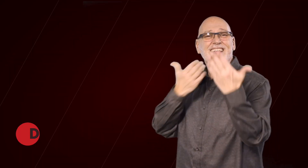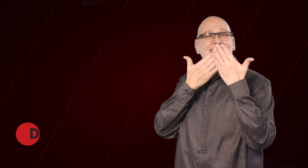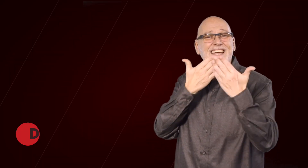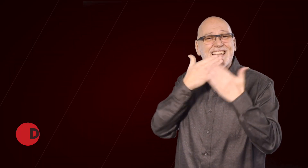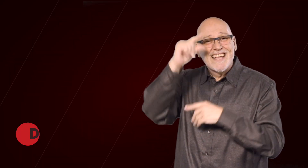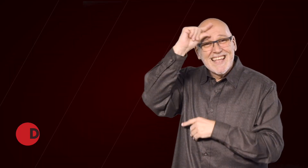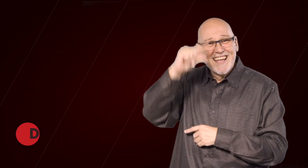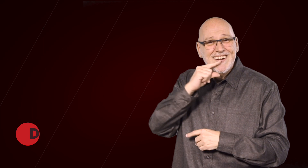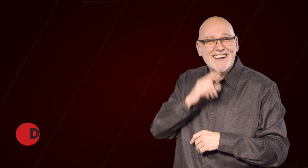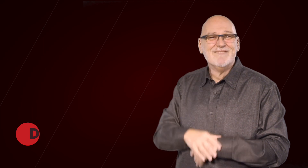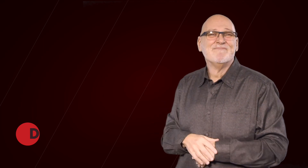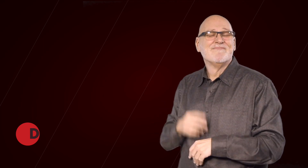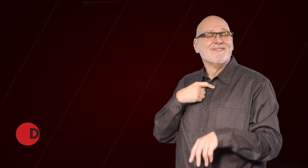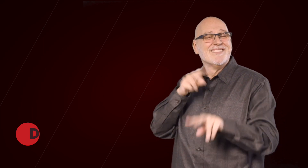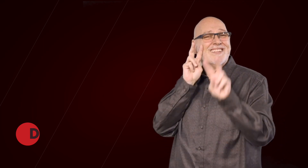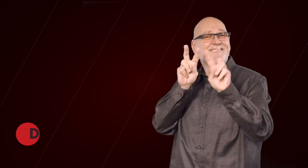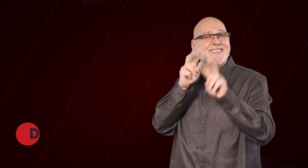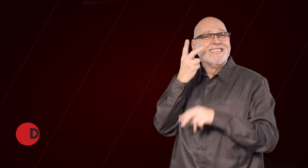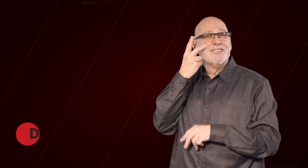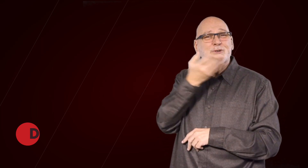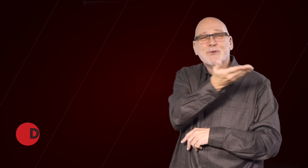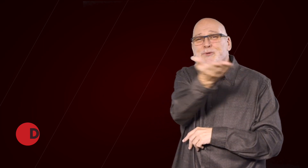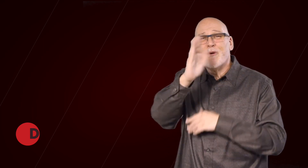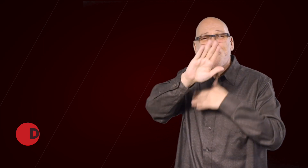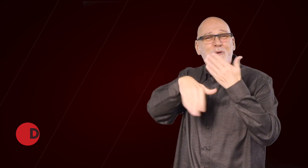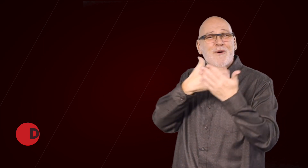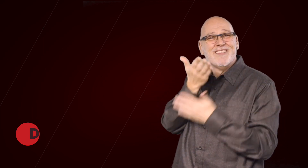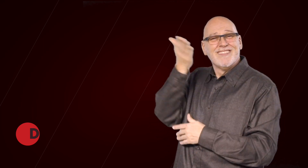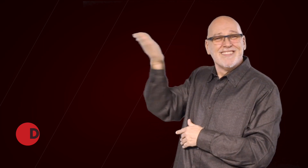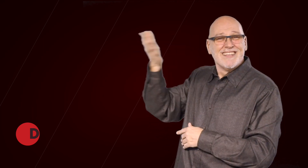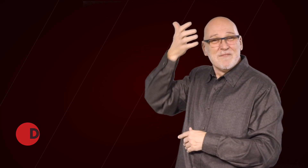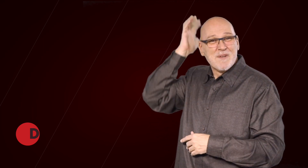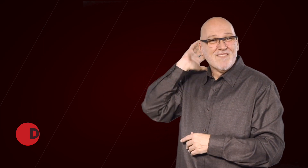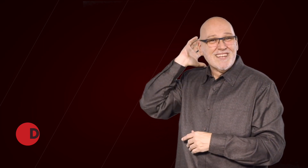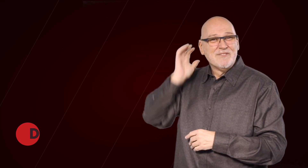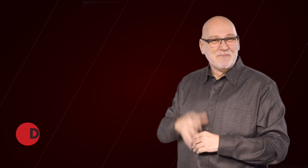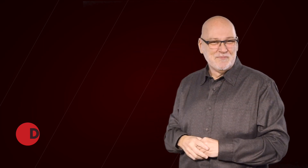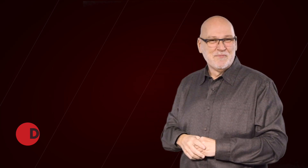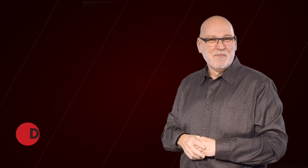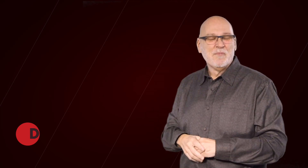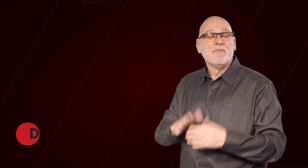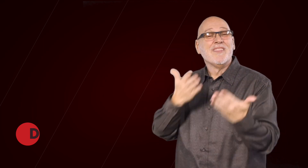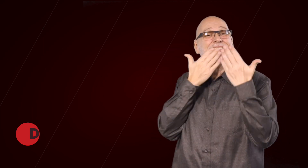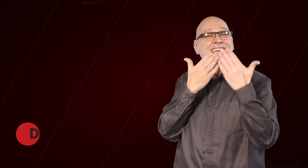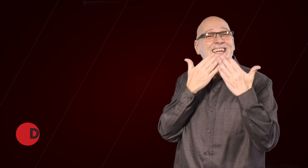[ANSELMO]: Thank you Gary, see you all at Mayfest!